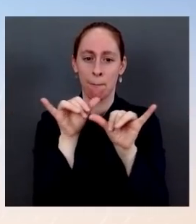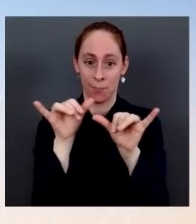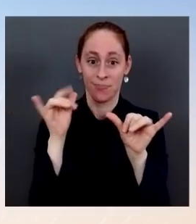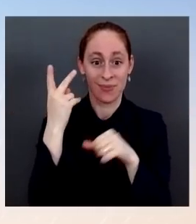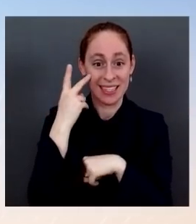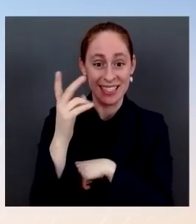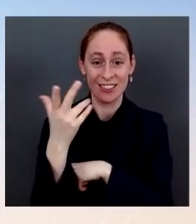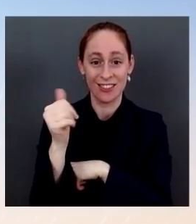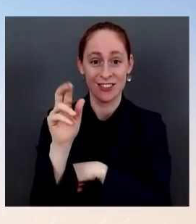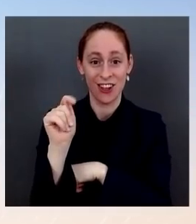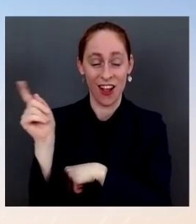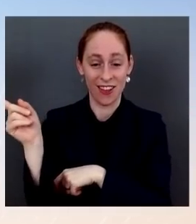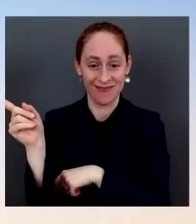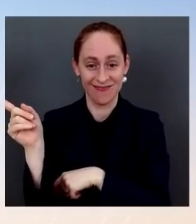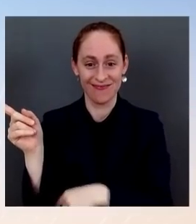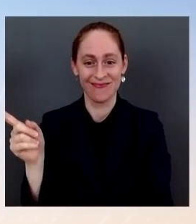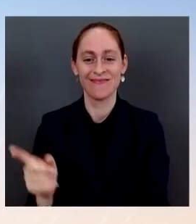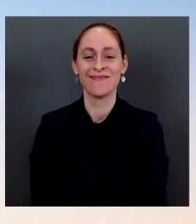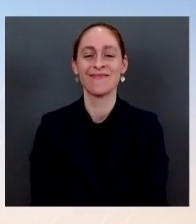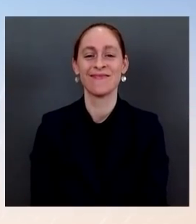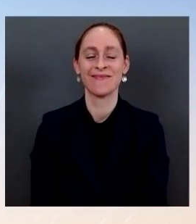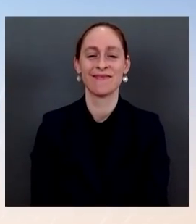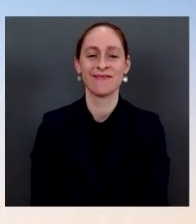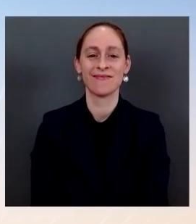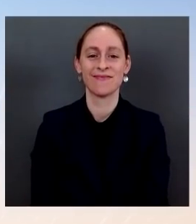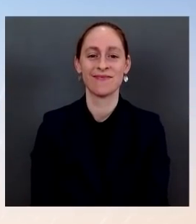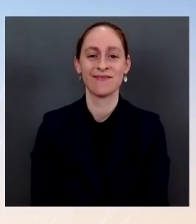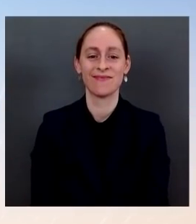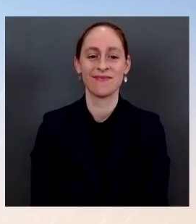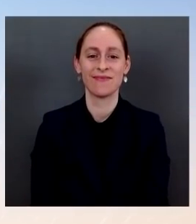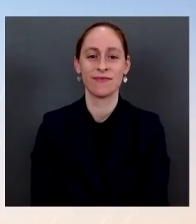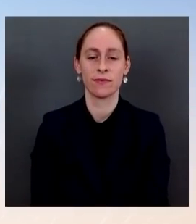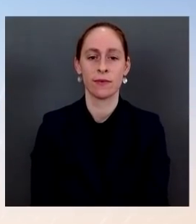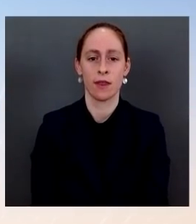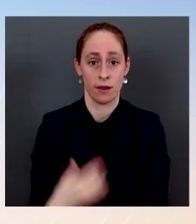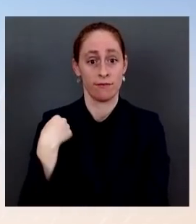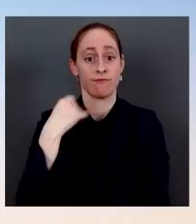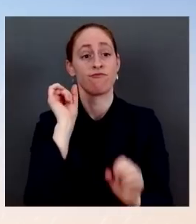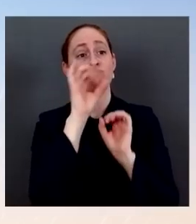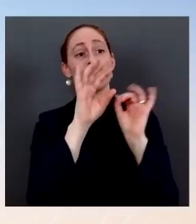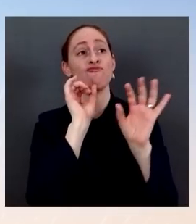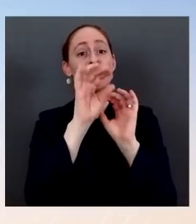and are a part of our commitment to share 1.2 billion doses, on top of our work on the ground